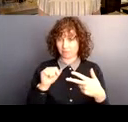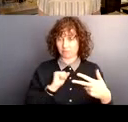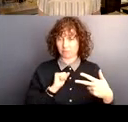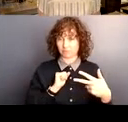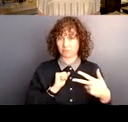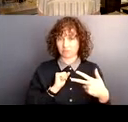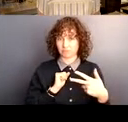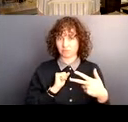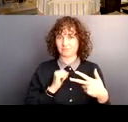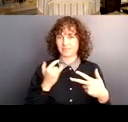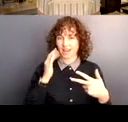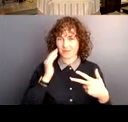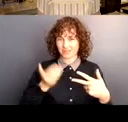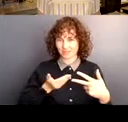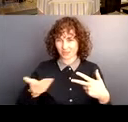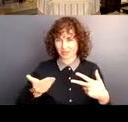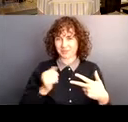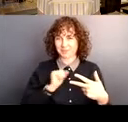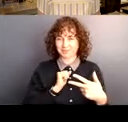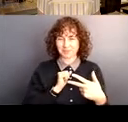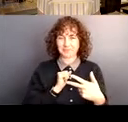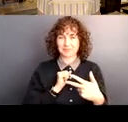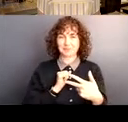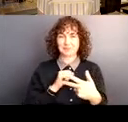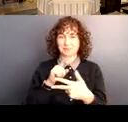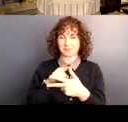I'd like to introduce to you Bonny Dieterich